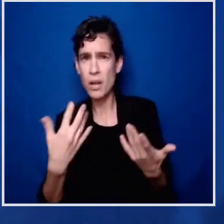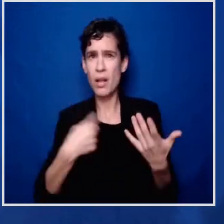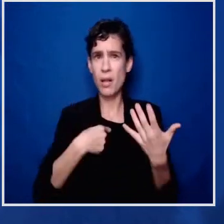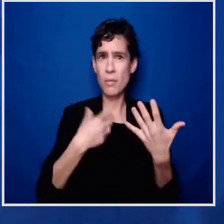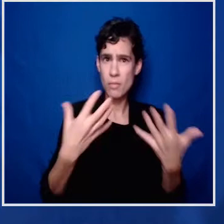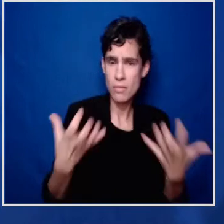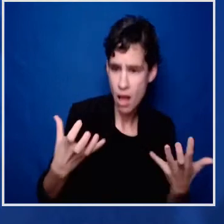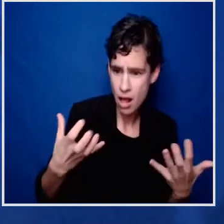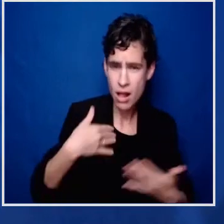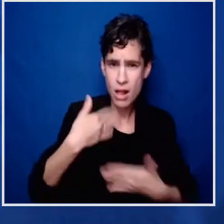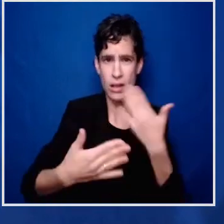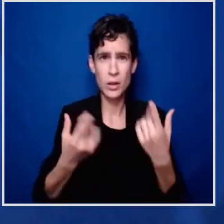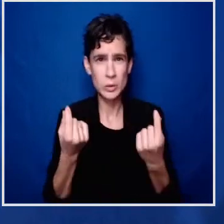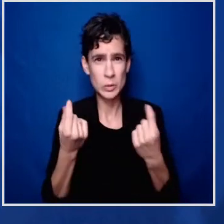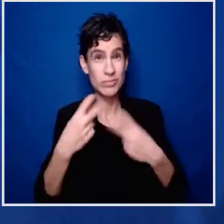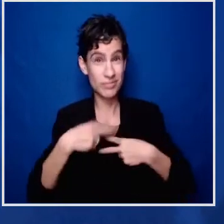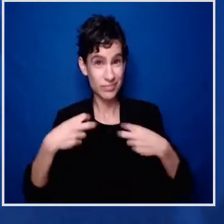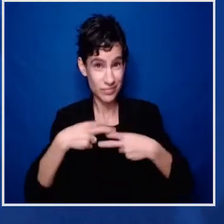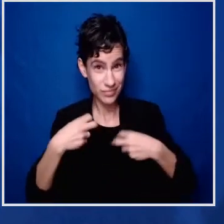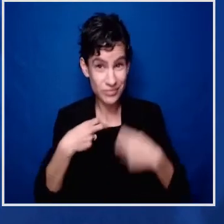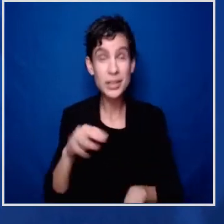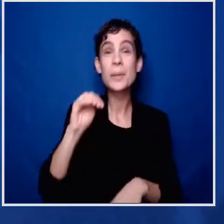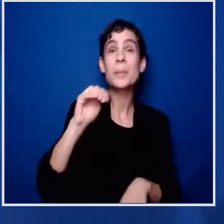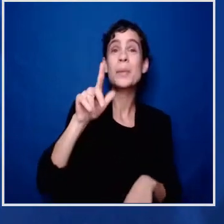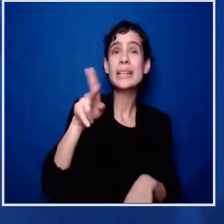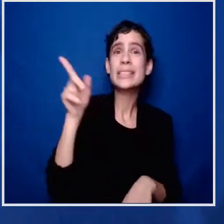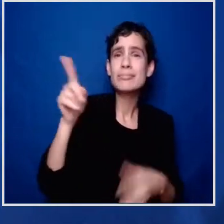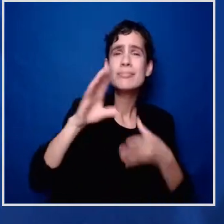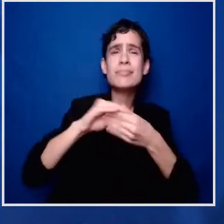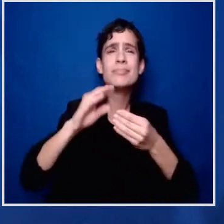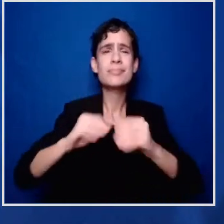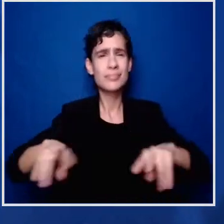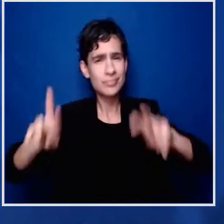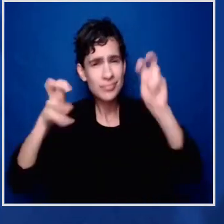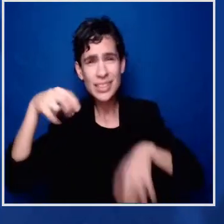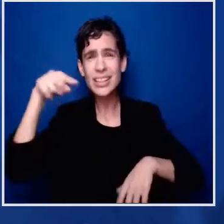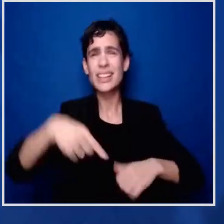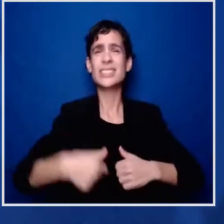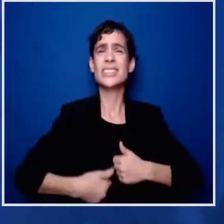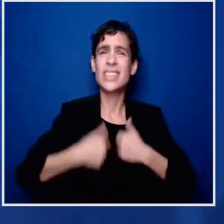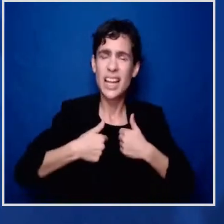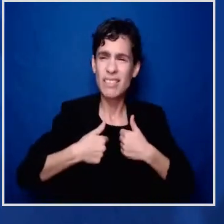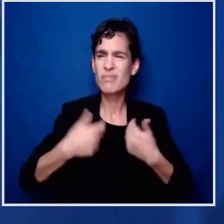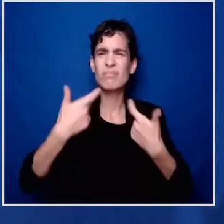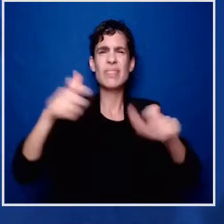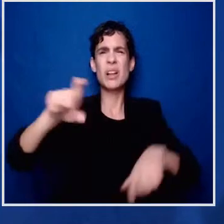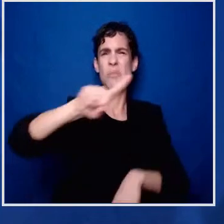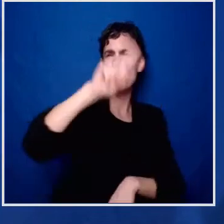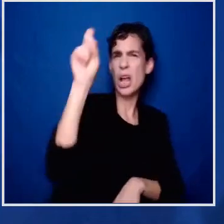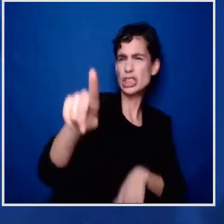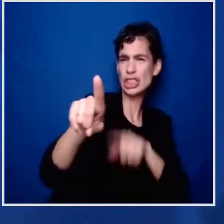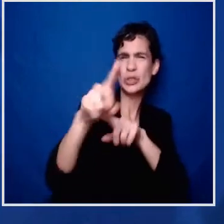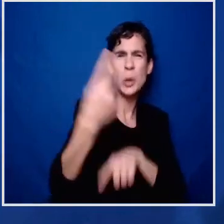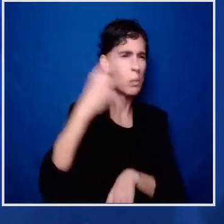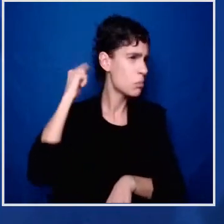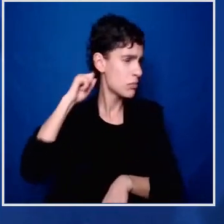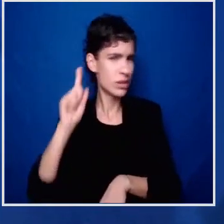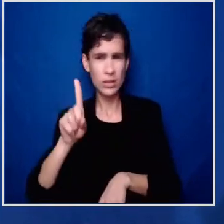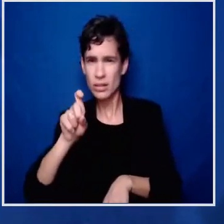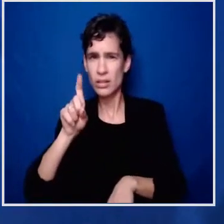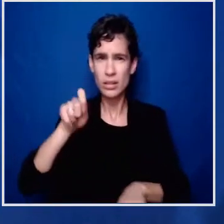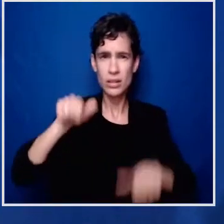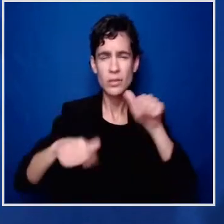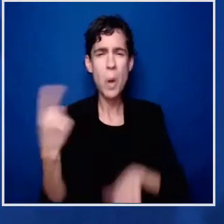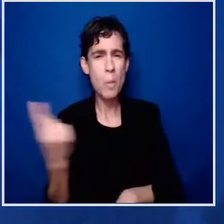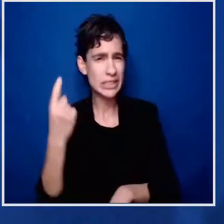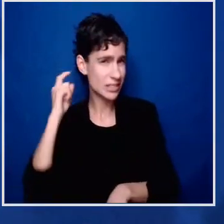AND HEAR OF NEIGHBORS IN NEED.